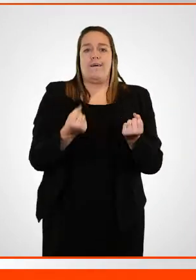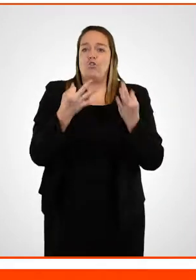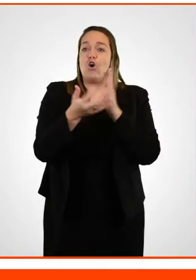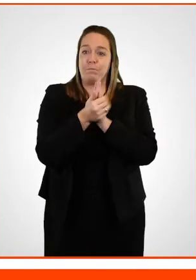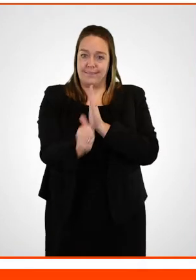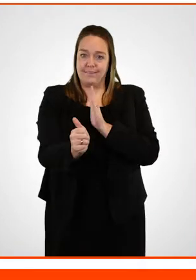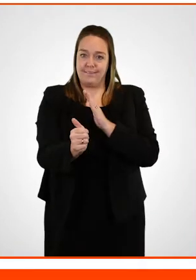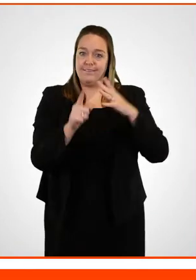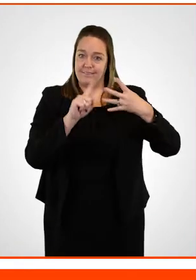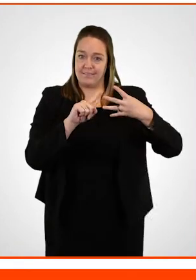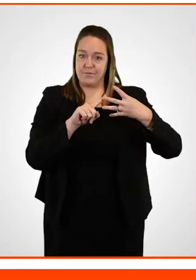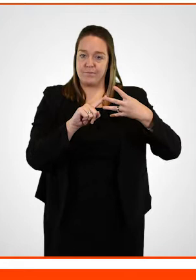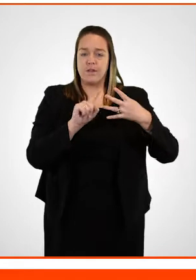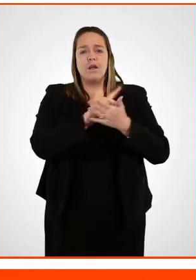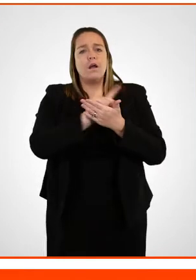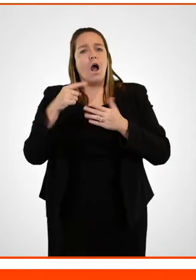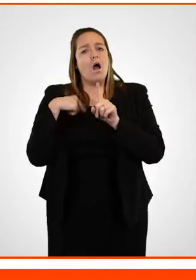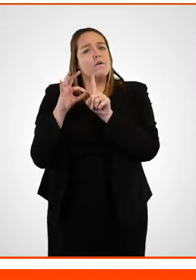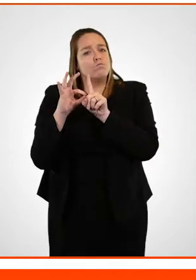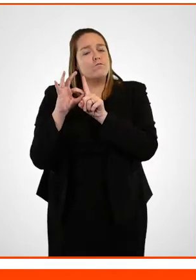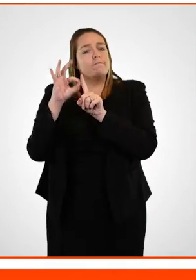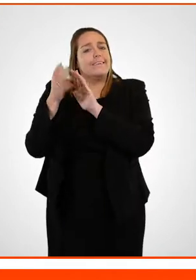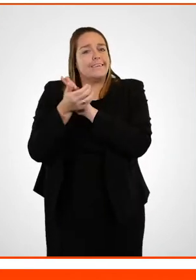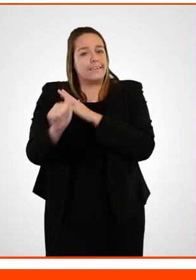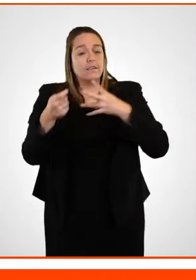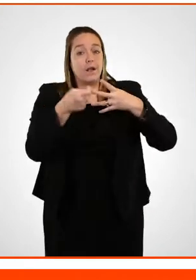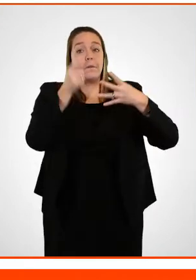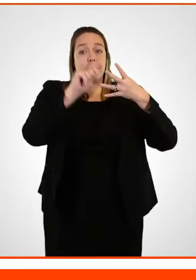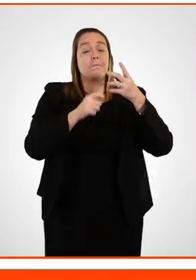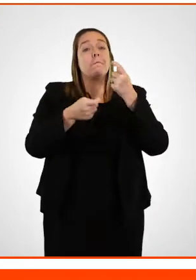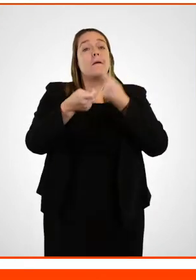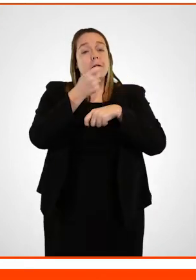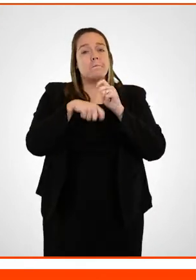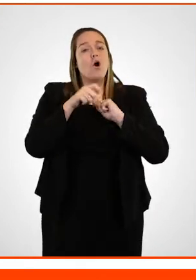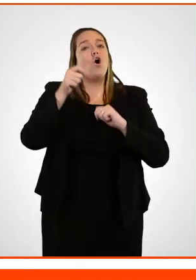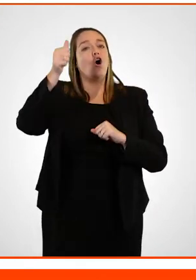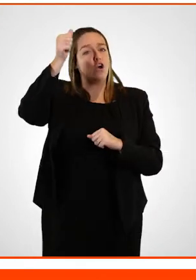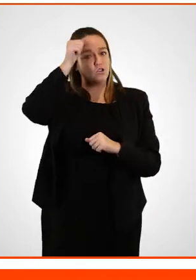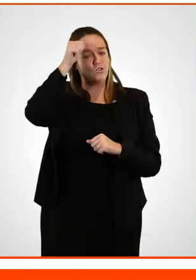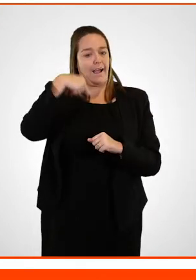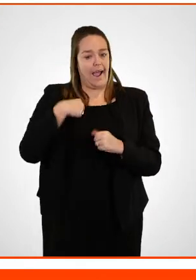And then as I get better at it I become conscious of my competence,